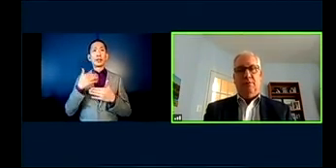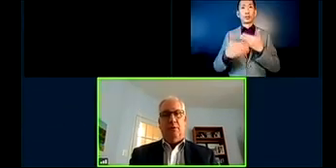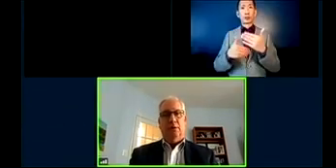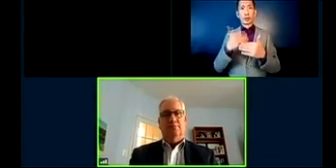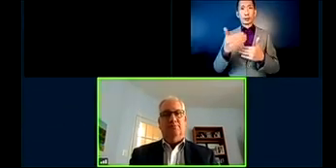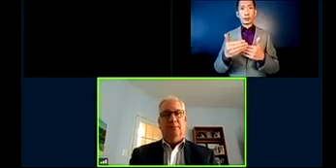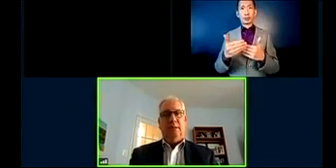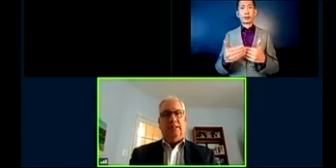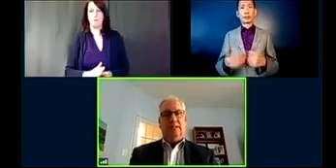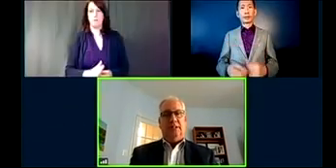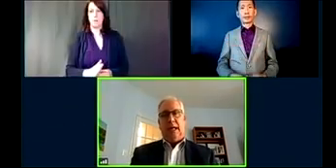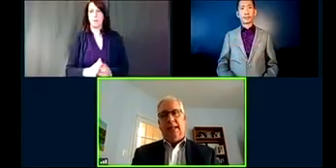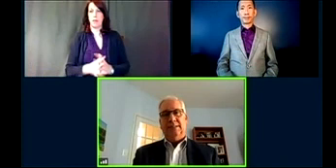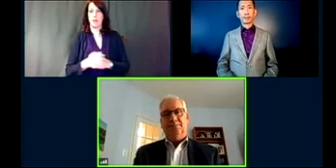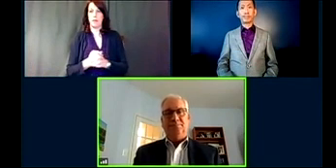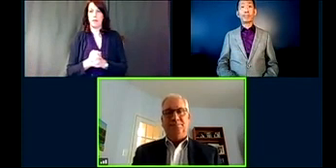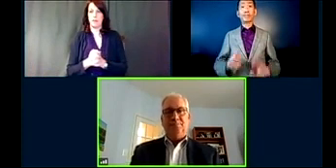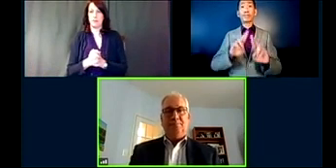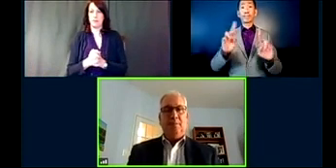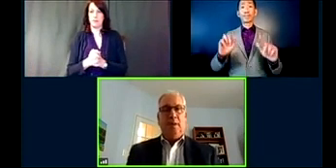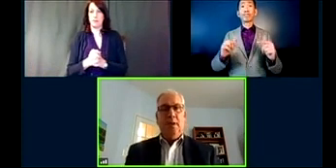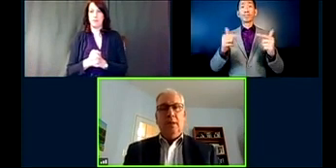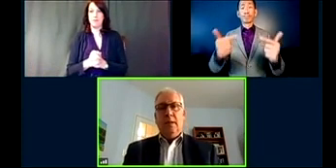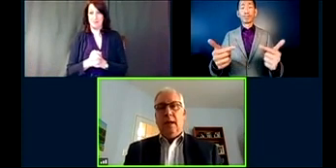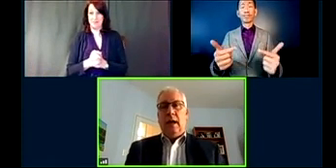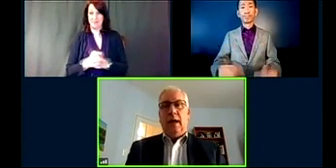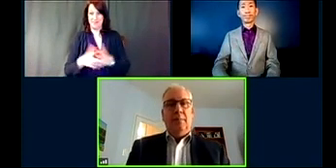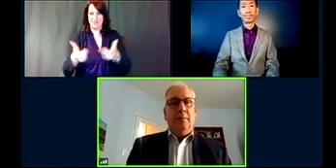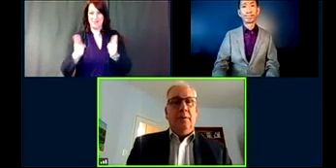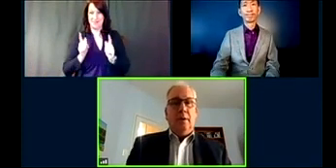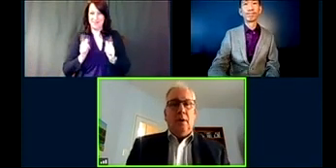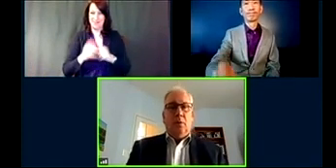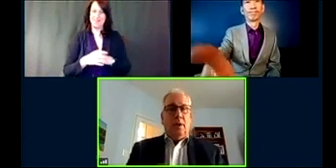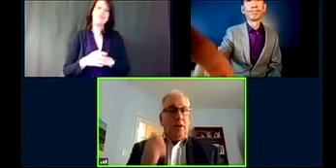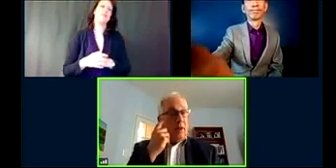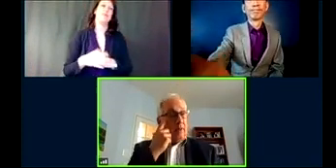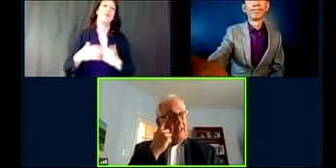ONLY INFECTIOUS DISEASE RESEARCH BUT DISEASE PROCESSES MOVING